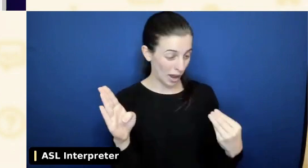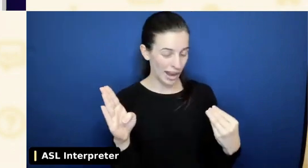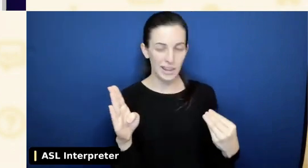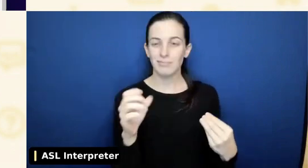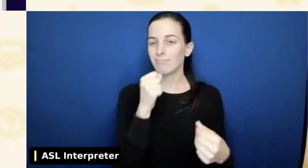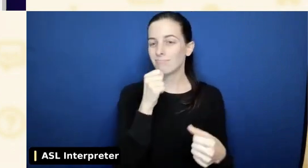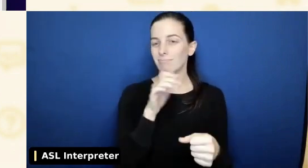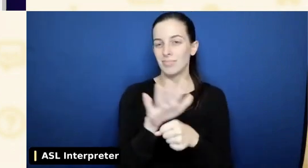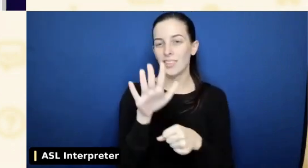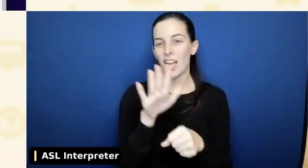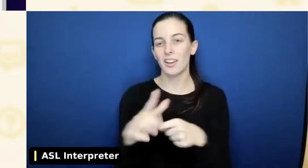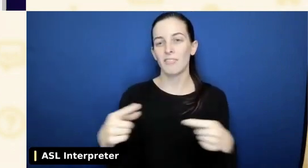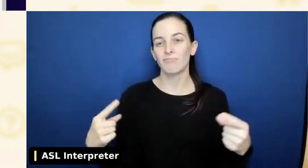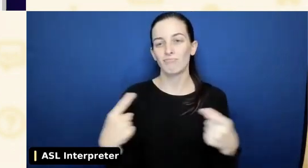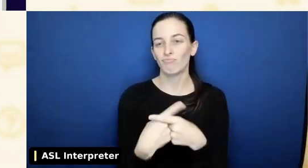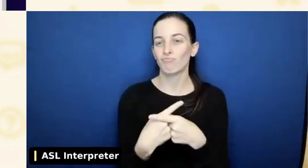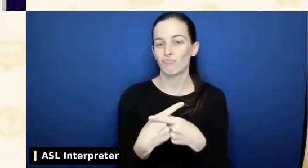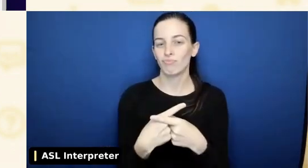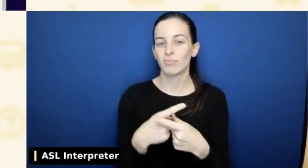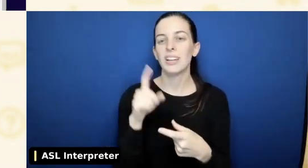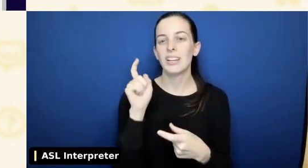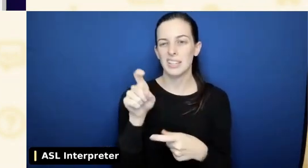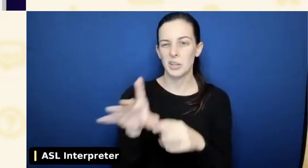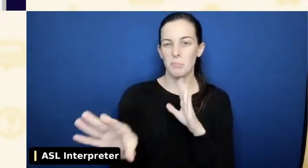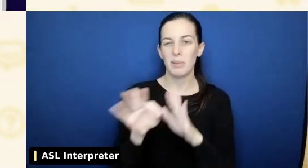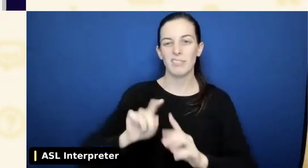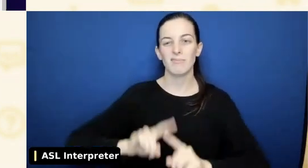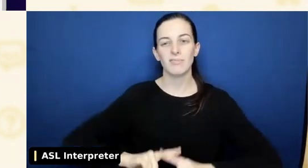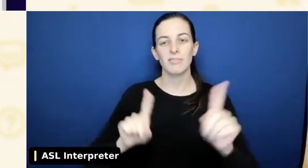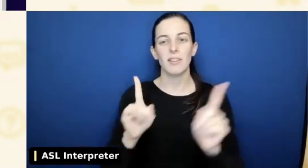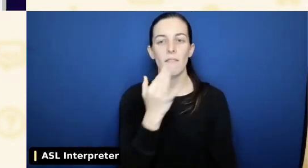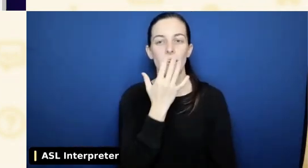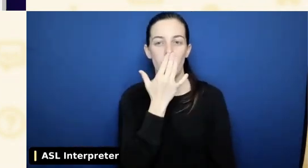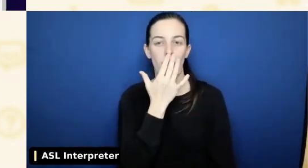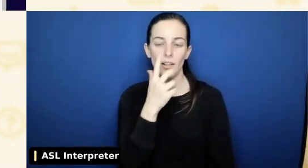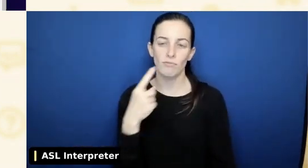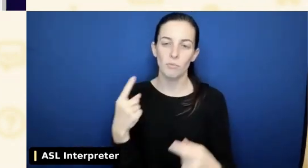You need to choose another combination of color between text